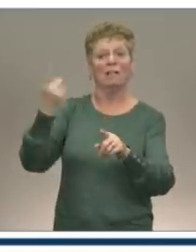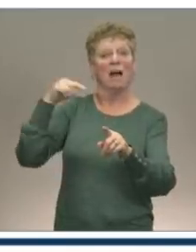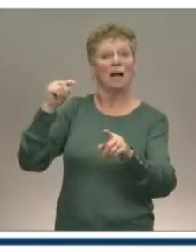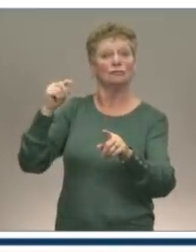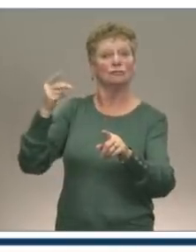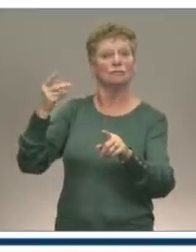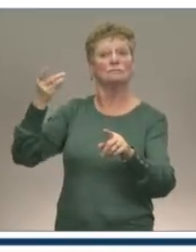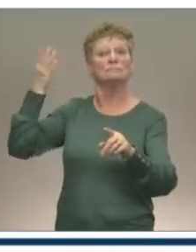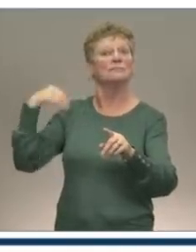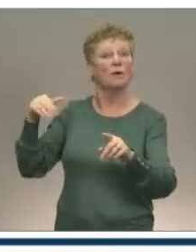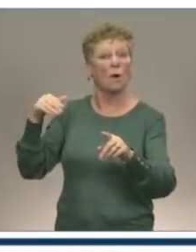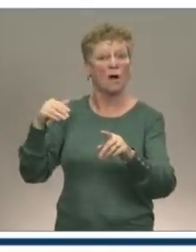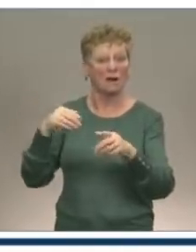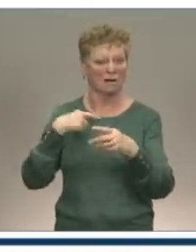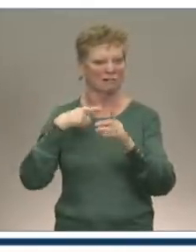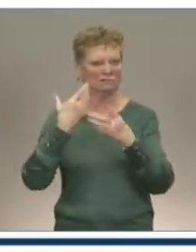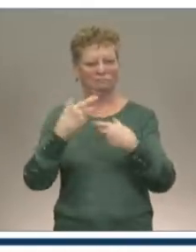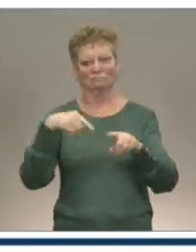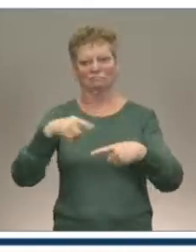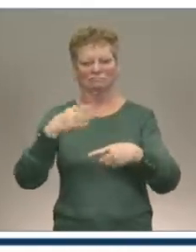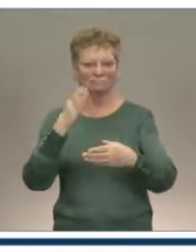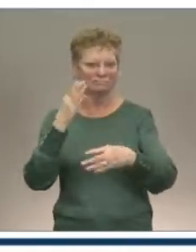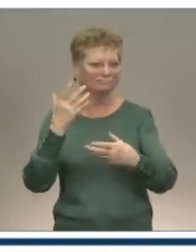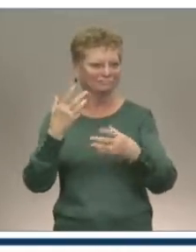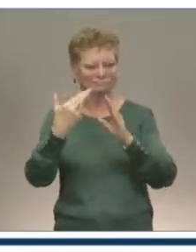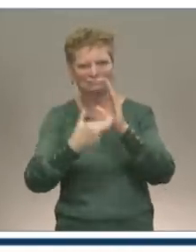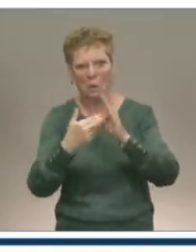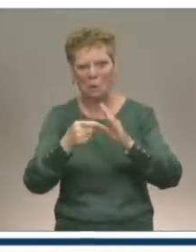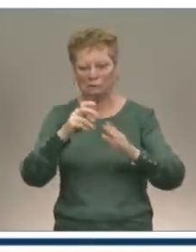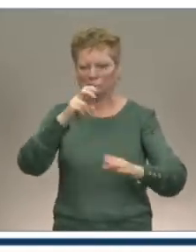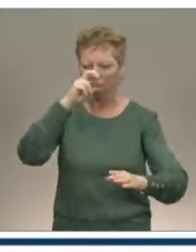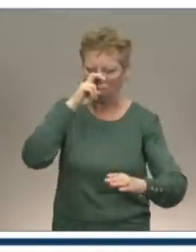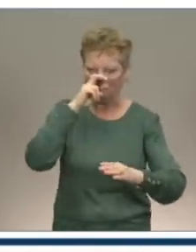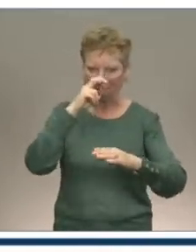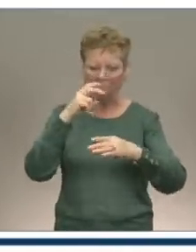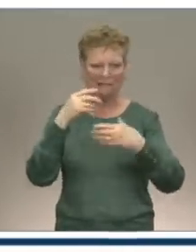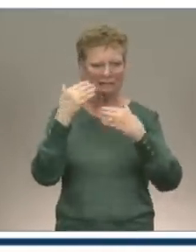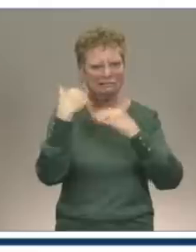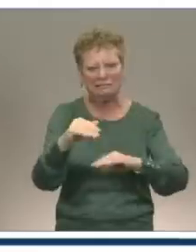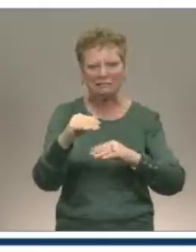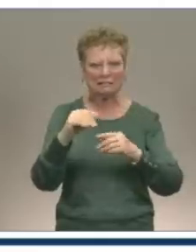when we were tightly locked down but we still i can't say that strongly enough we still have to